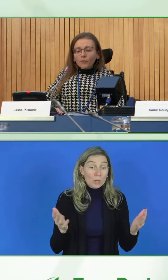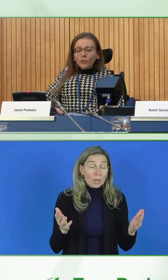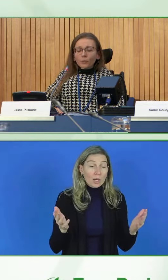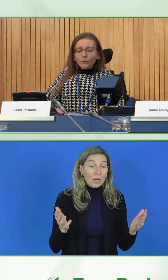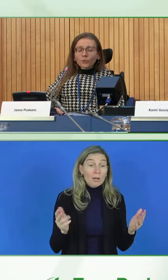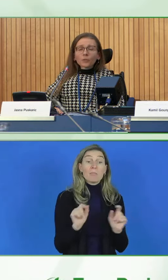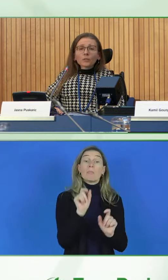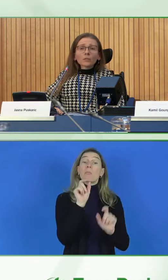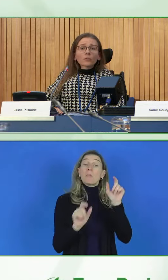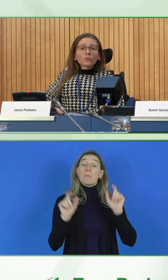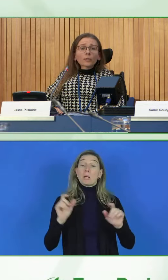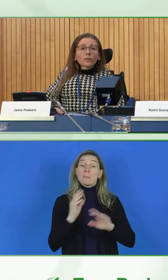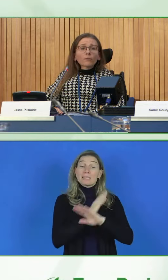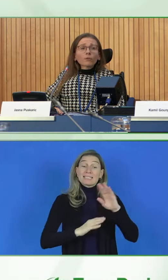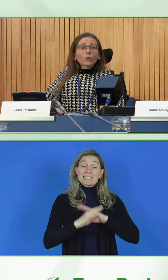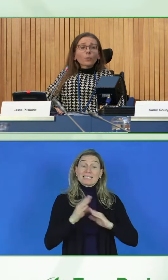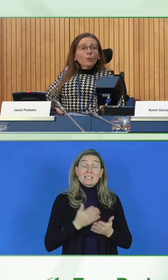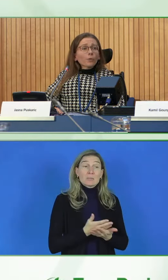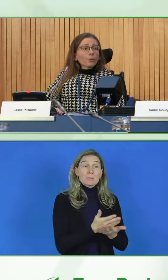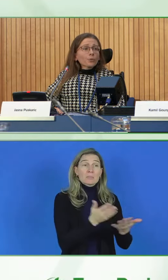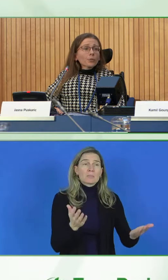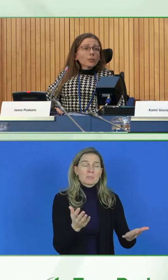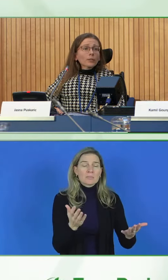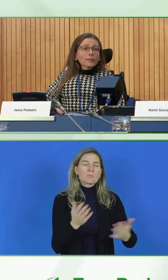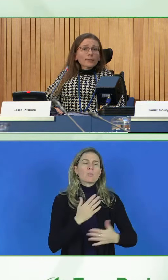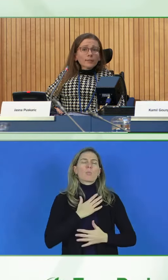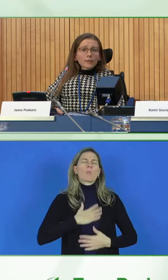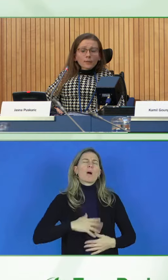have the opportunity to live with personal assistants.